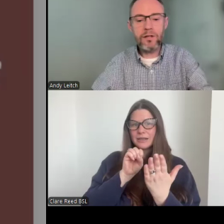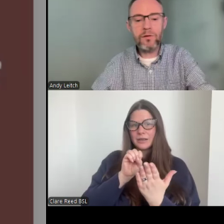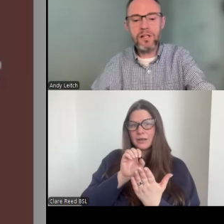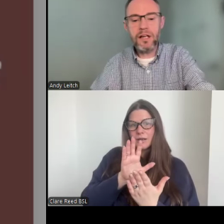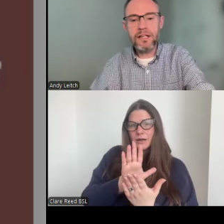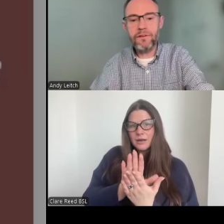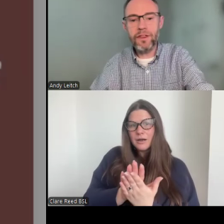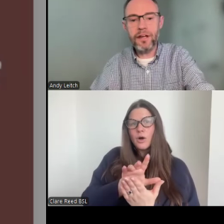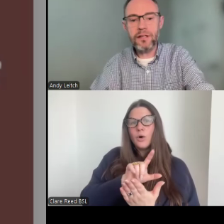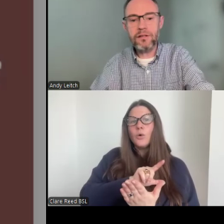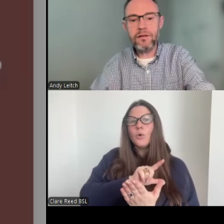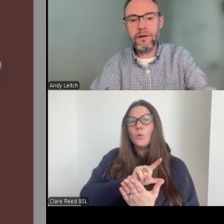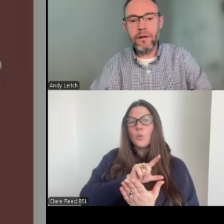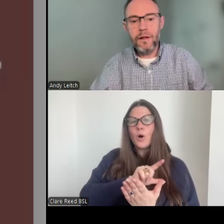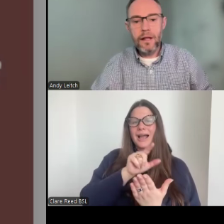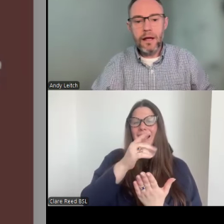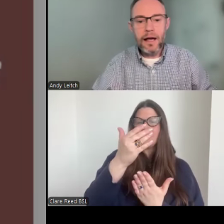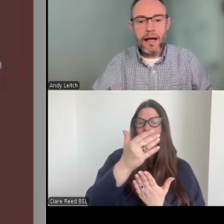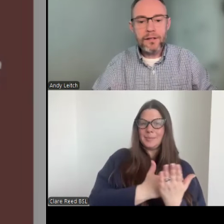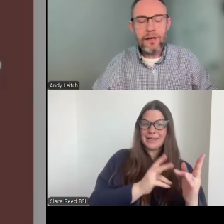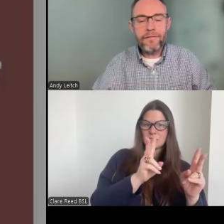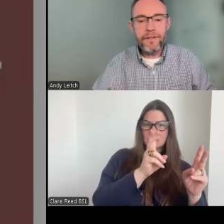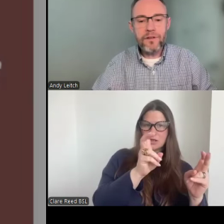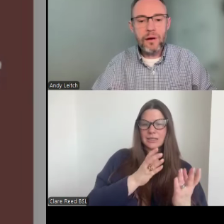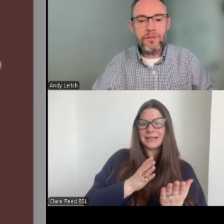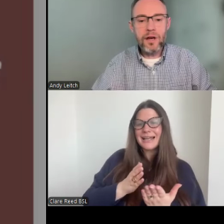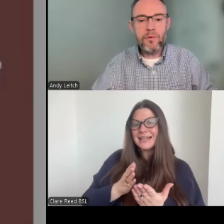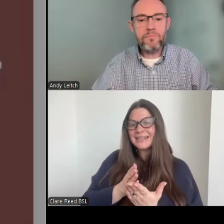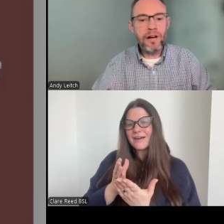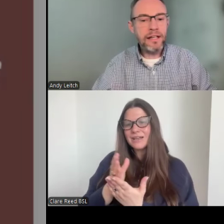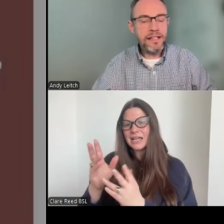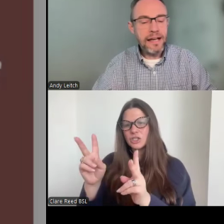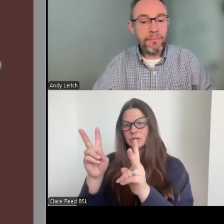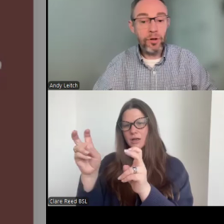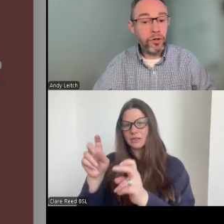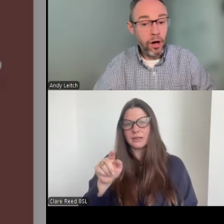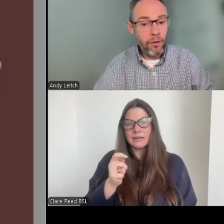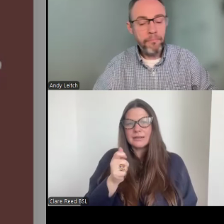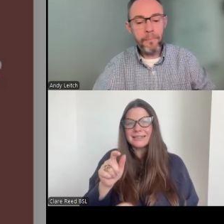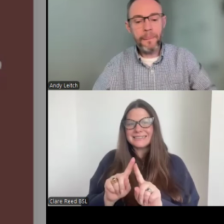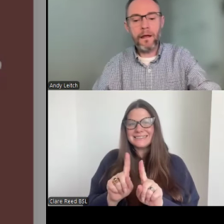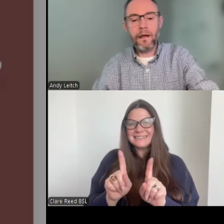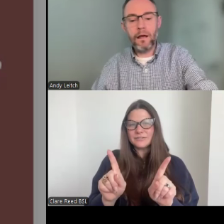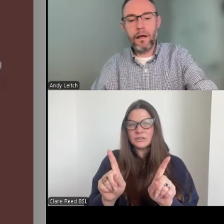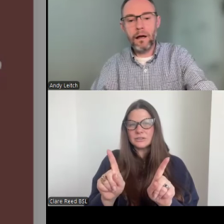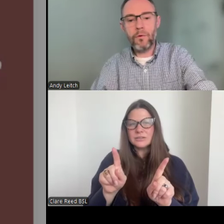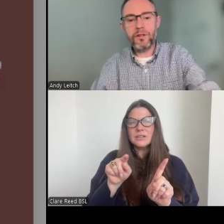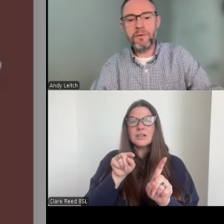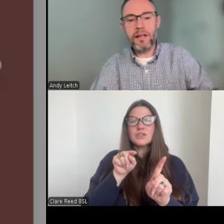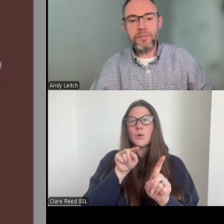They do slightly different things. If this website was brandysnap.com, I want this page